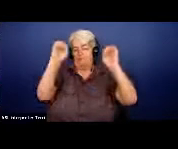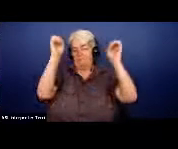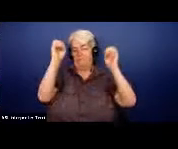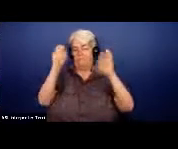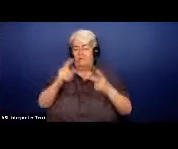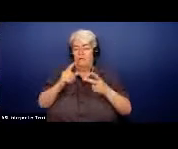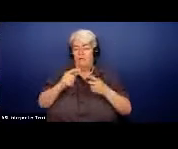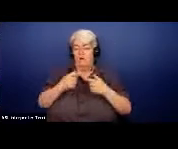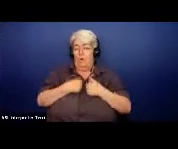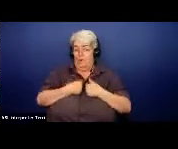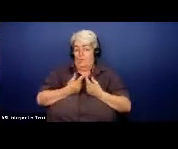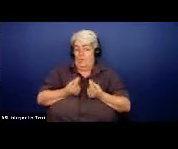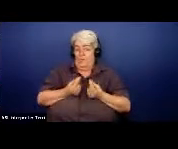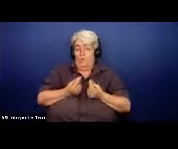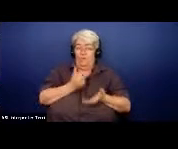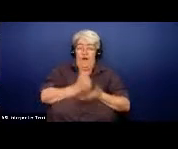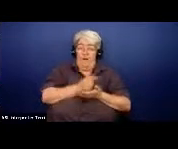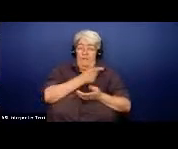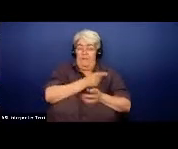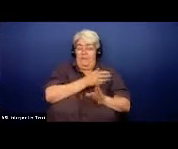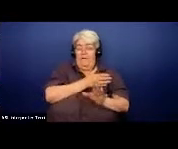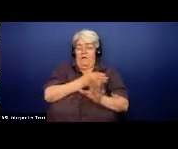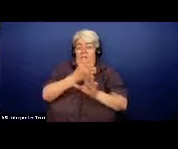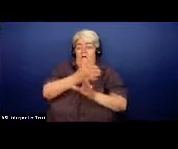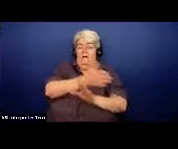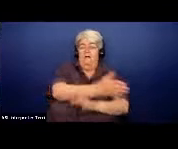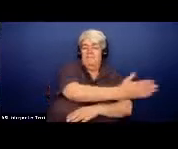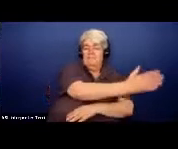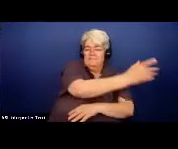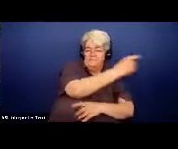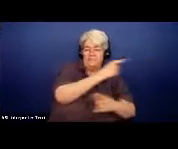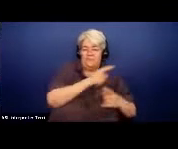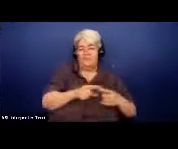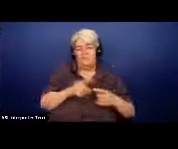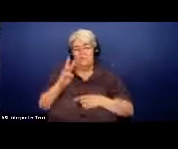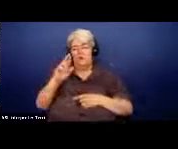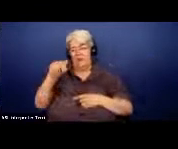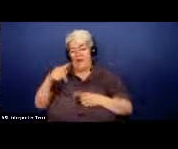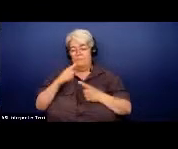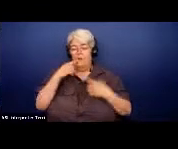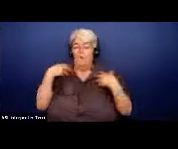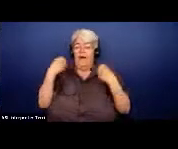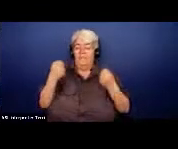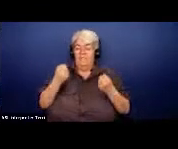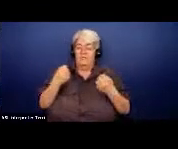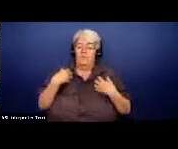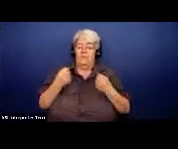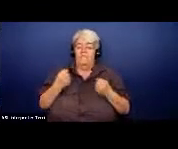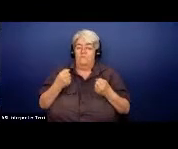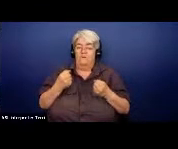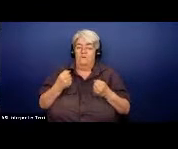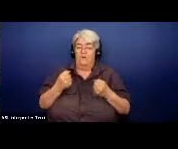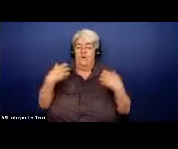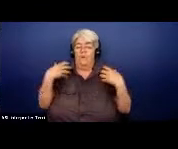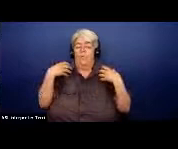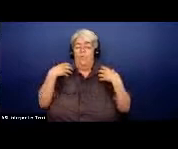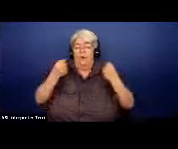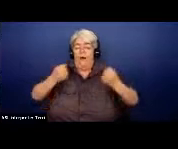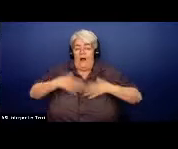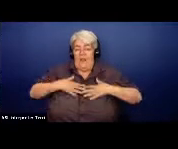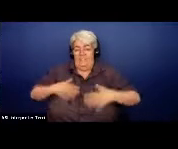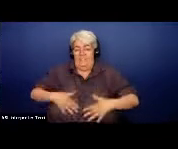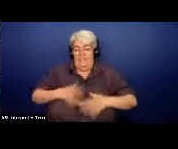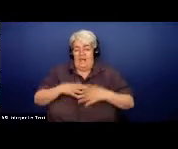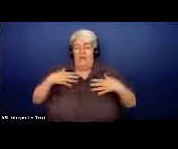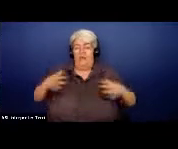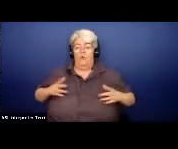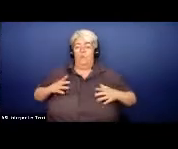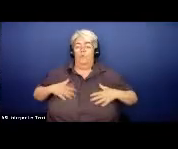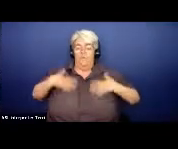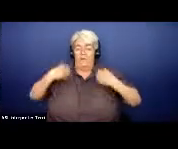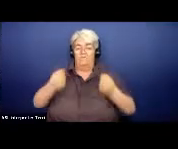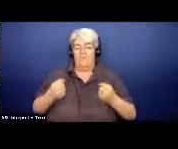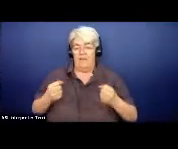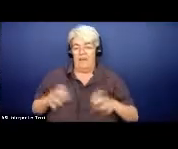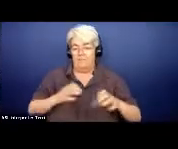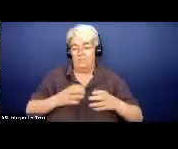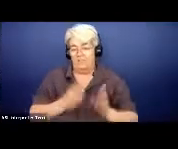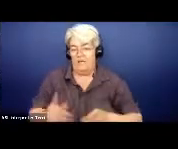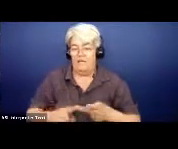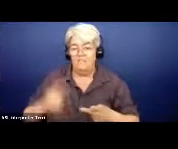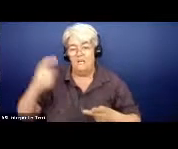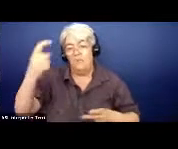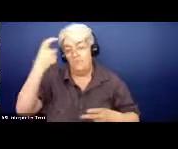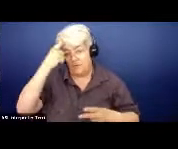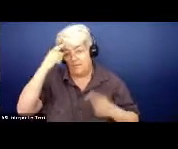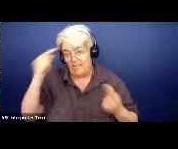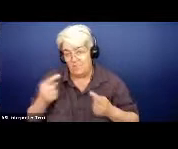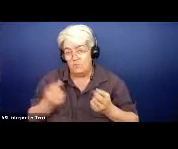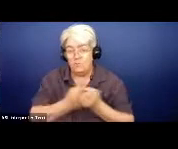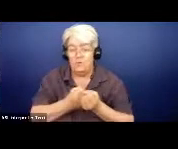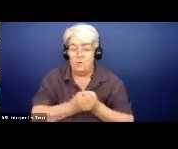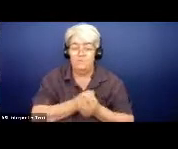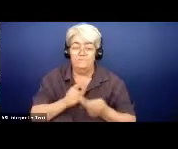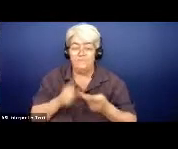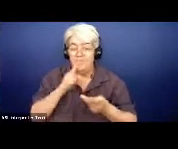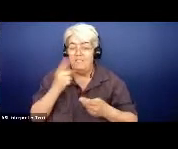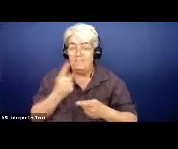doing to help them access